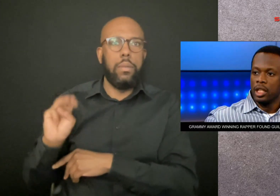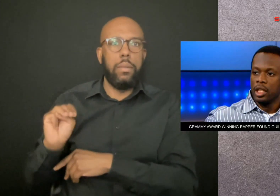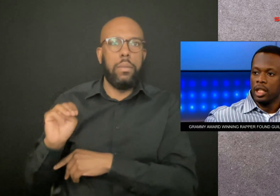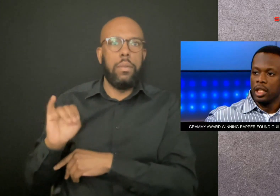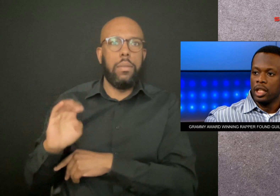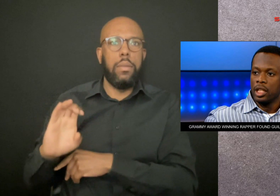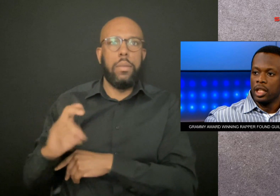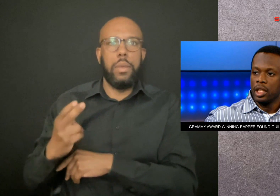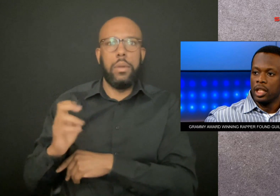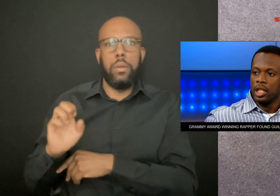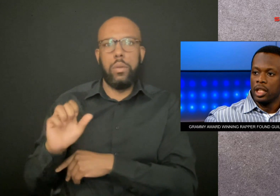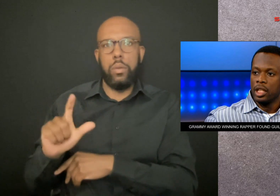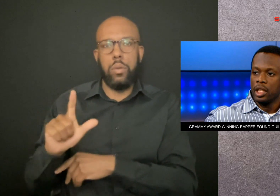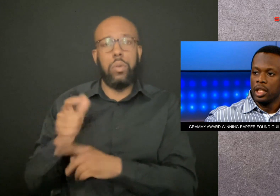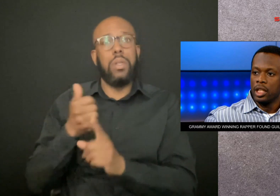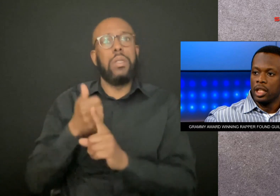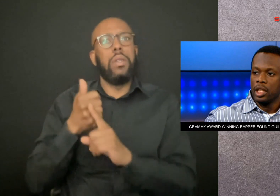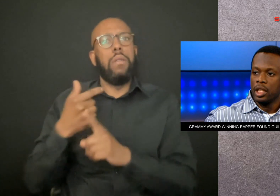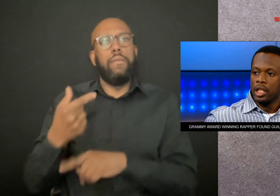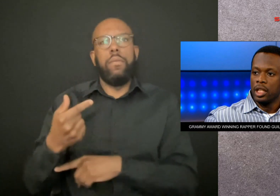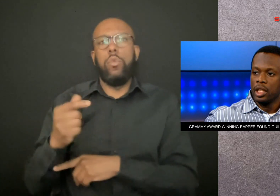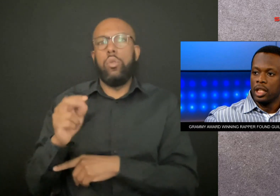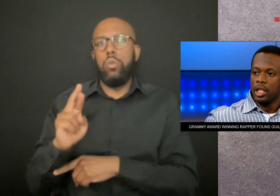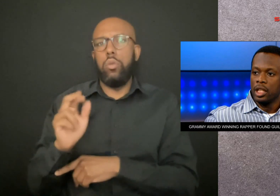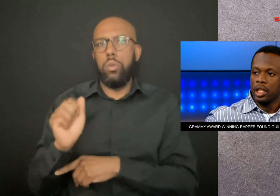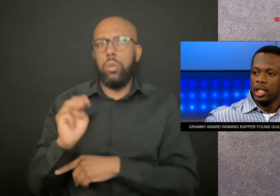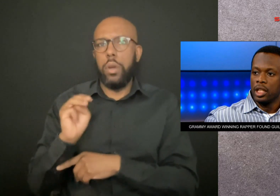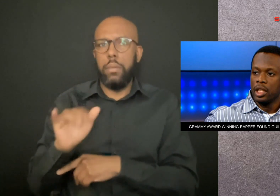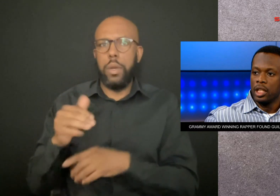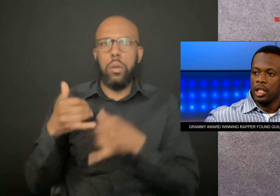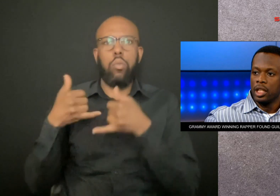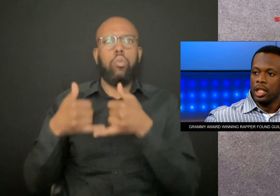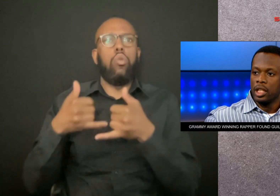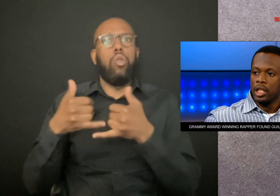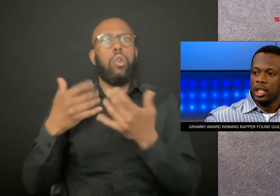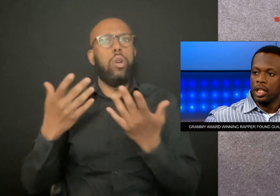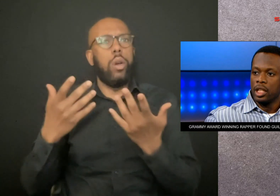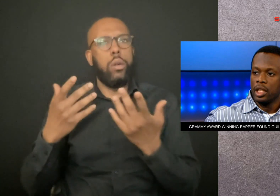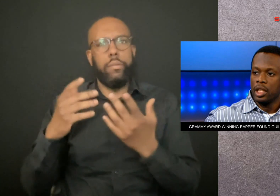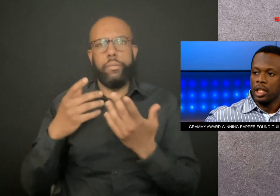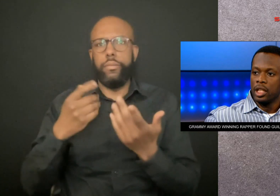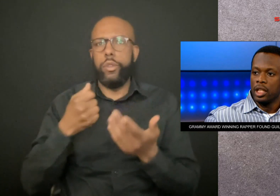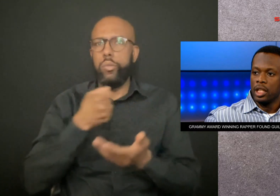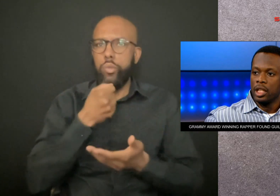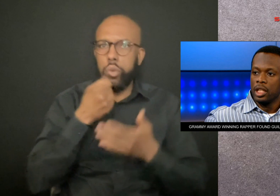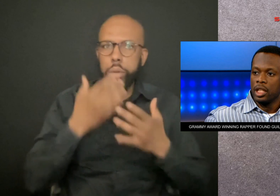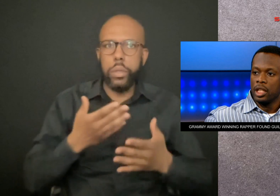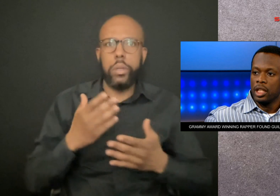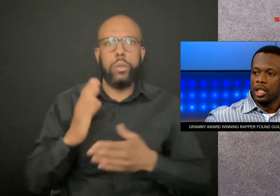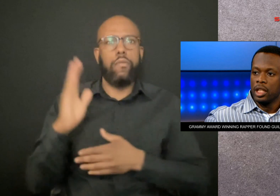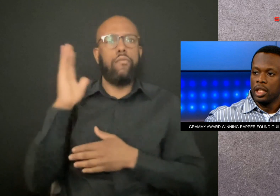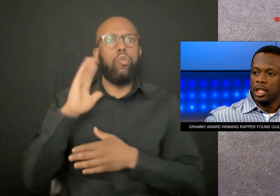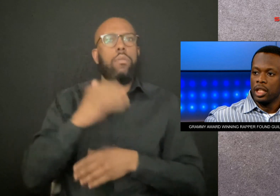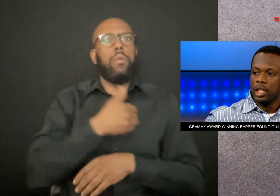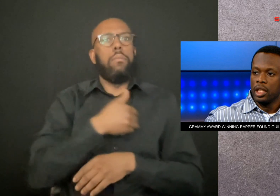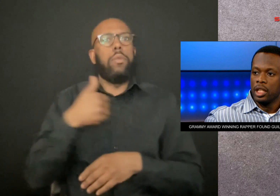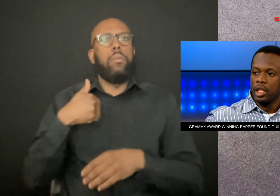wrapper prize, Michelle a Grammy award-winning artist and former member of the Fugees